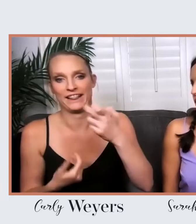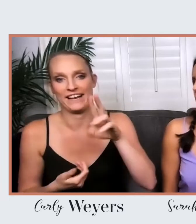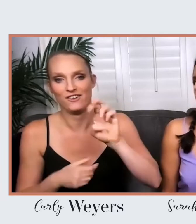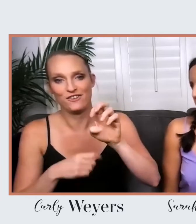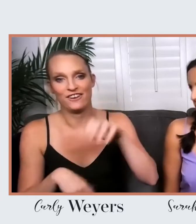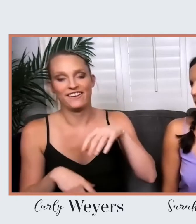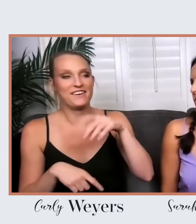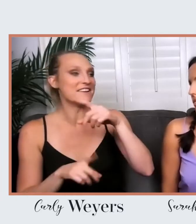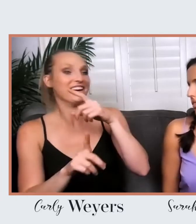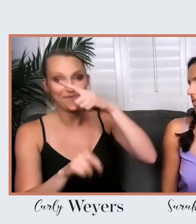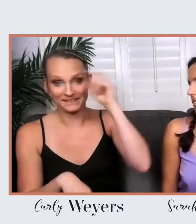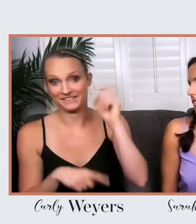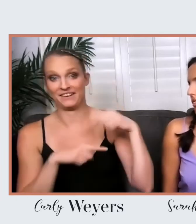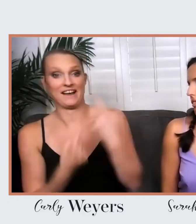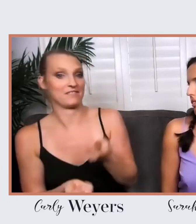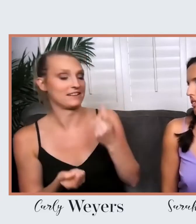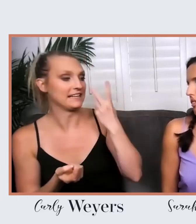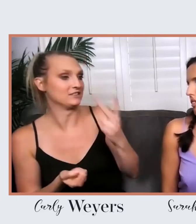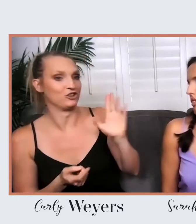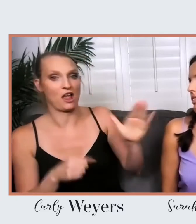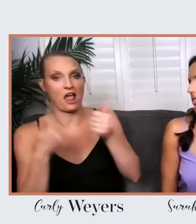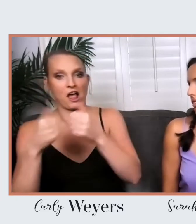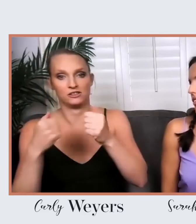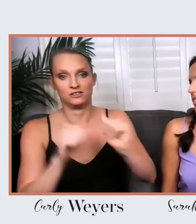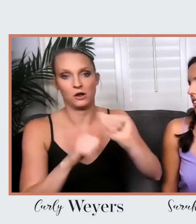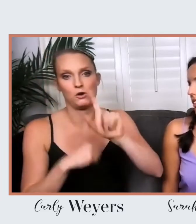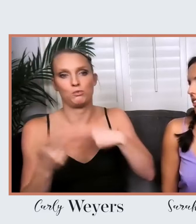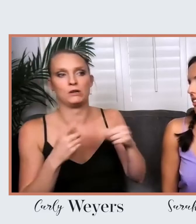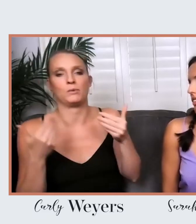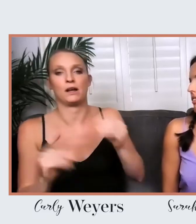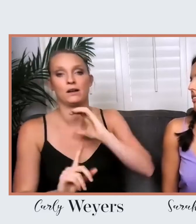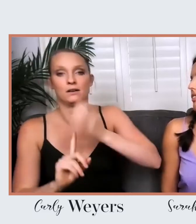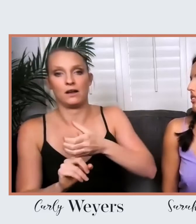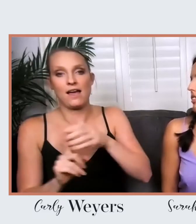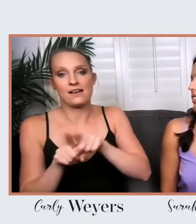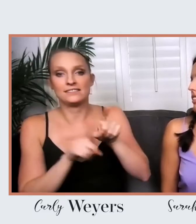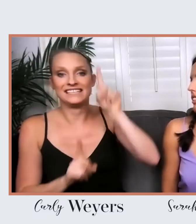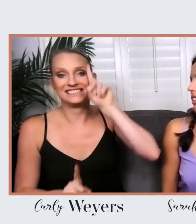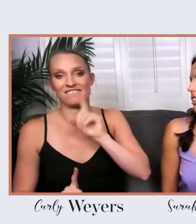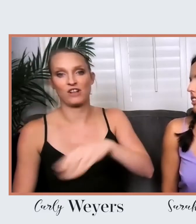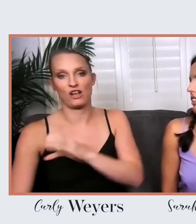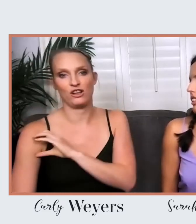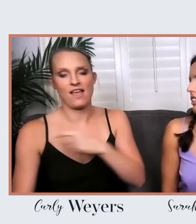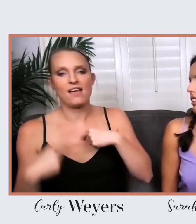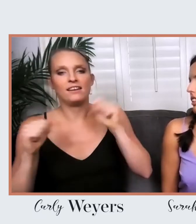there because lately you've seen her audition, when she puts on a deaf character,